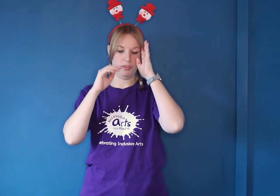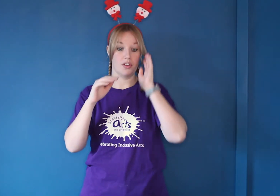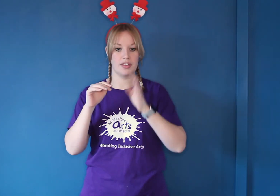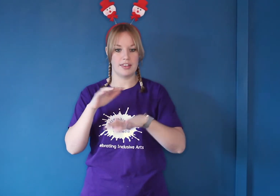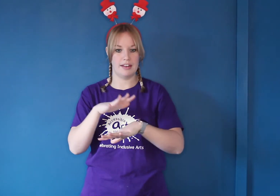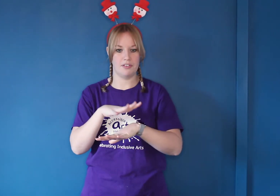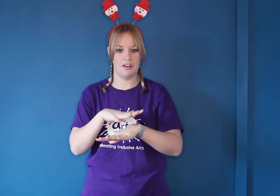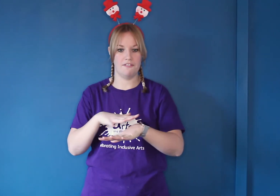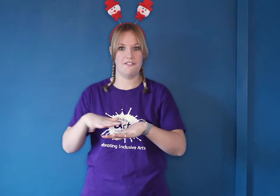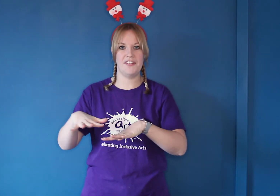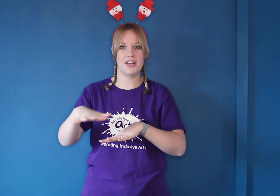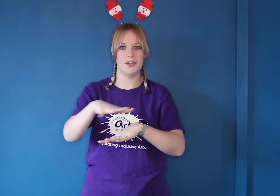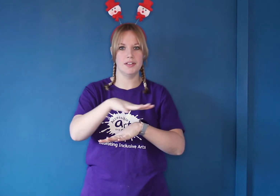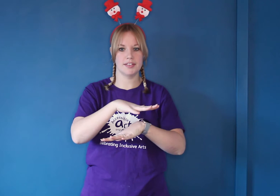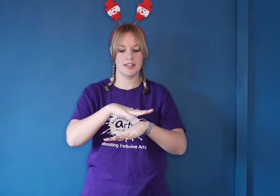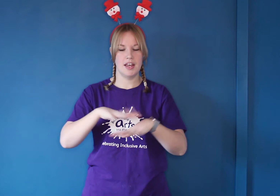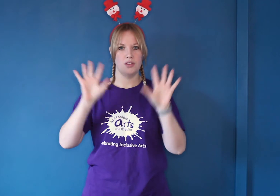So we’ve got the sign for field.